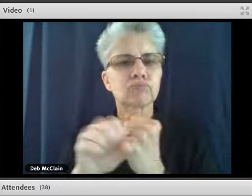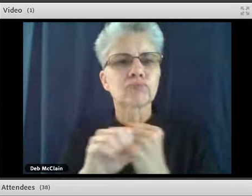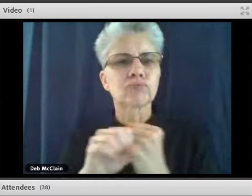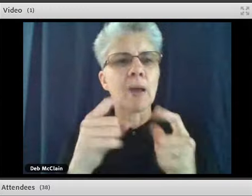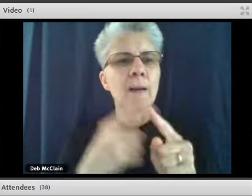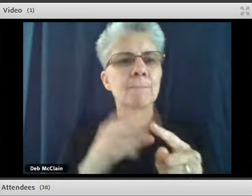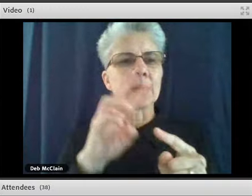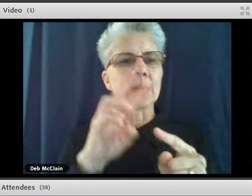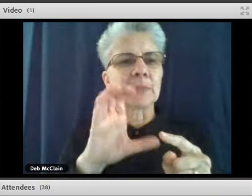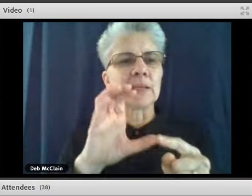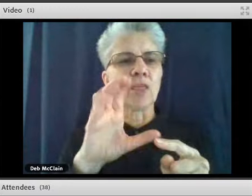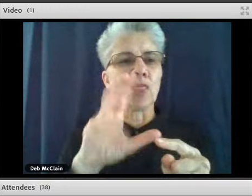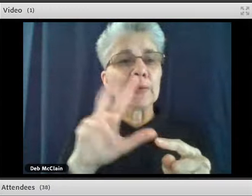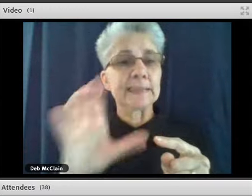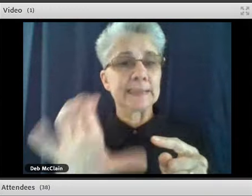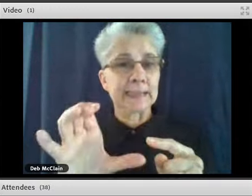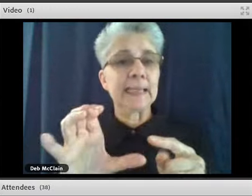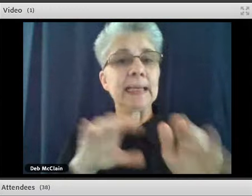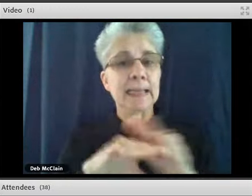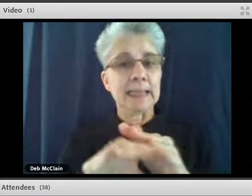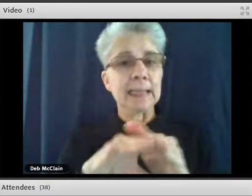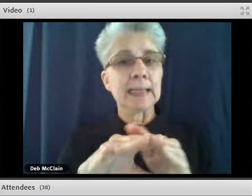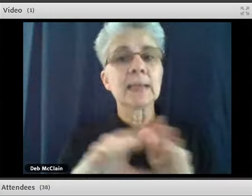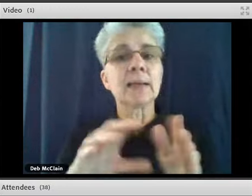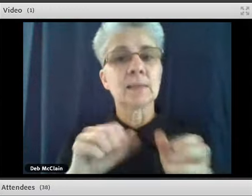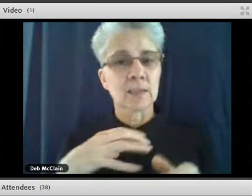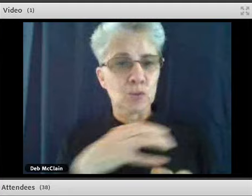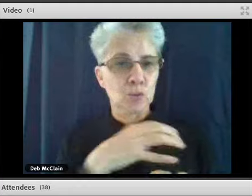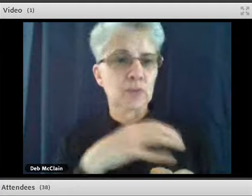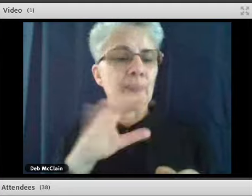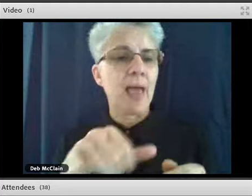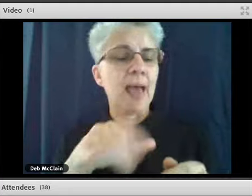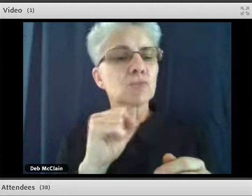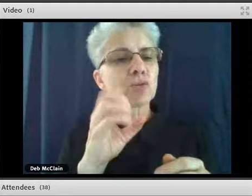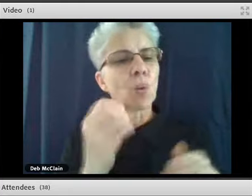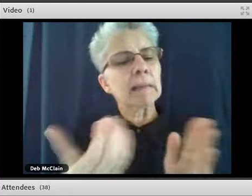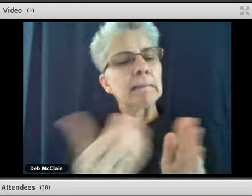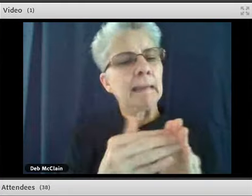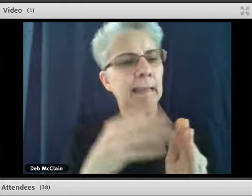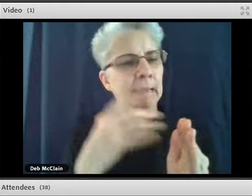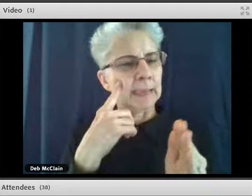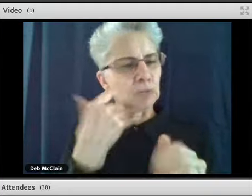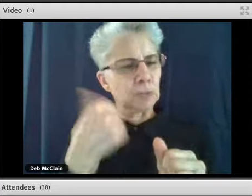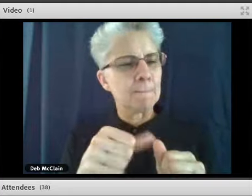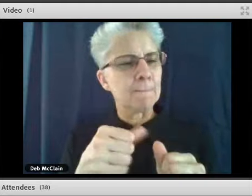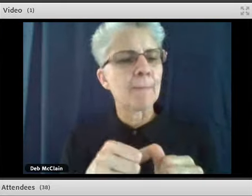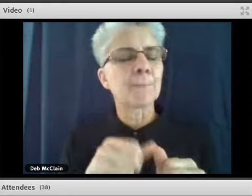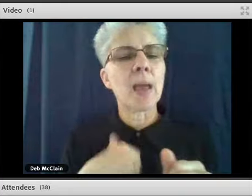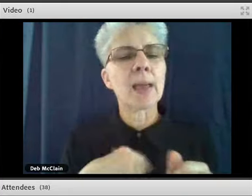by the Worldwide Web Accessibility Initiative. And so, again, just things to keep in mind,